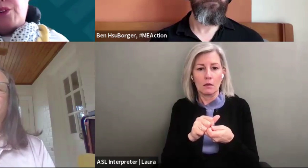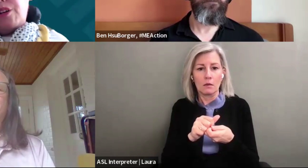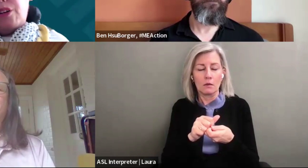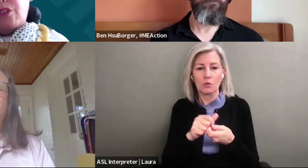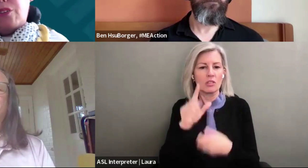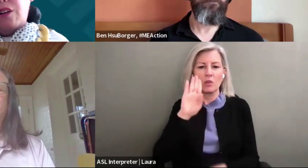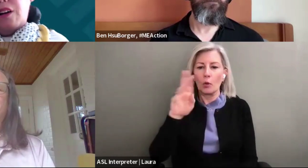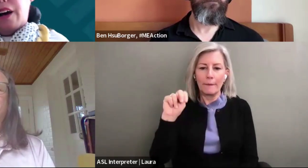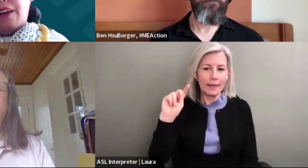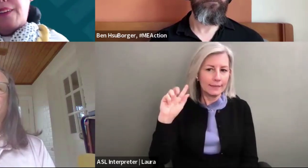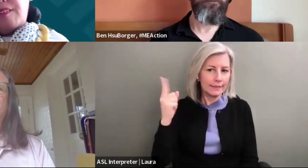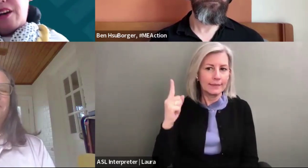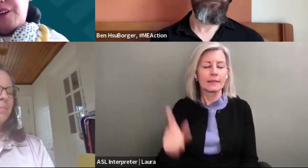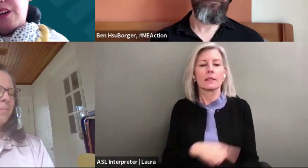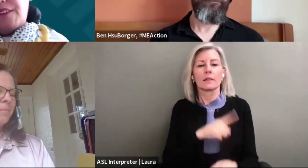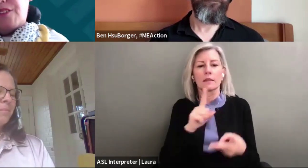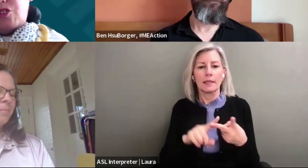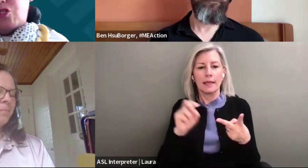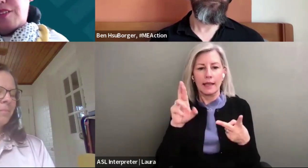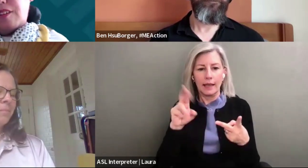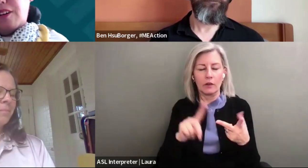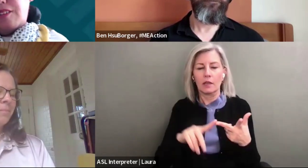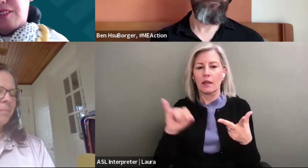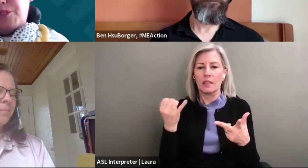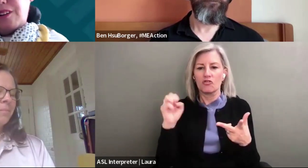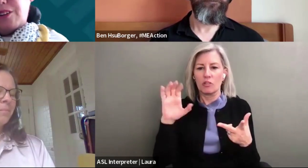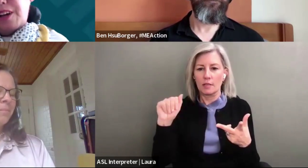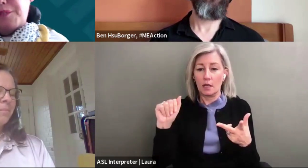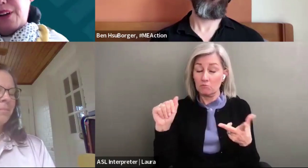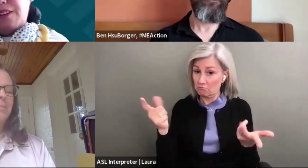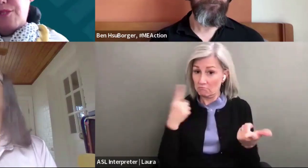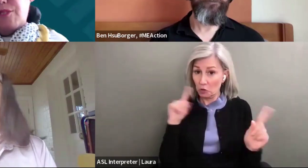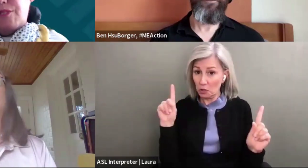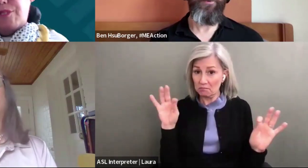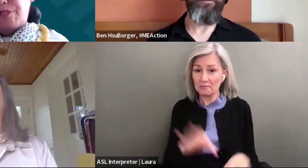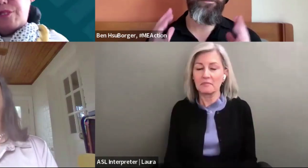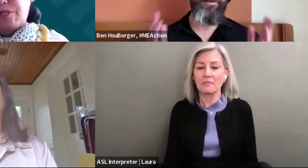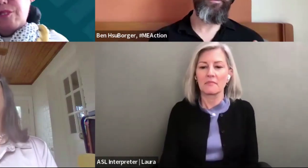and why don't we just go